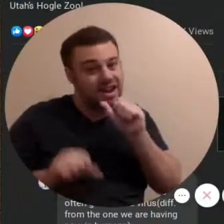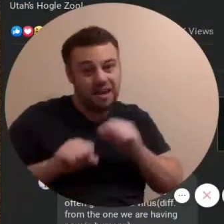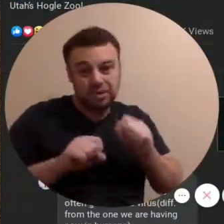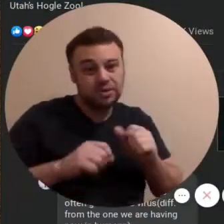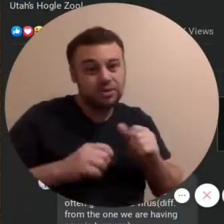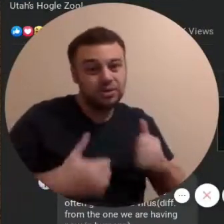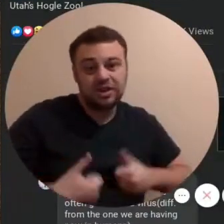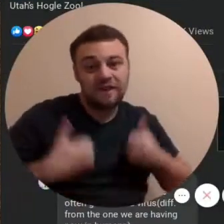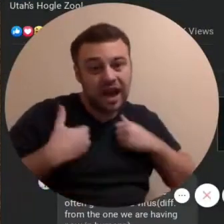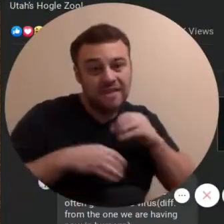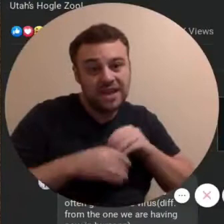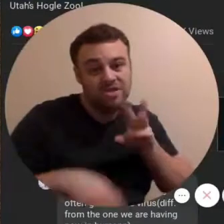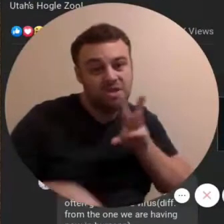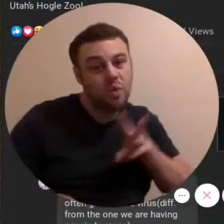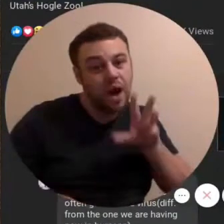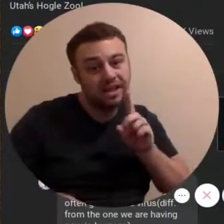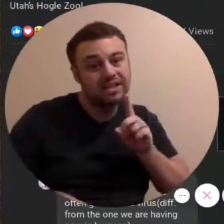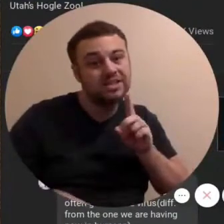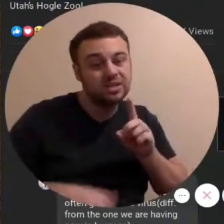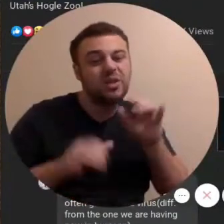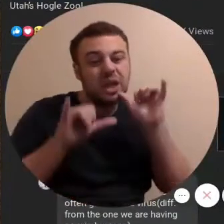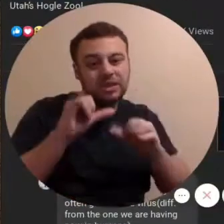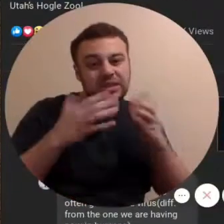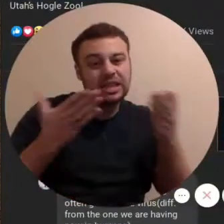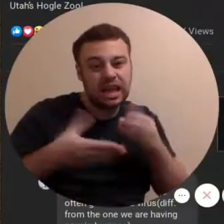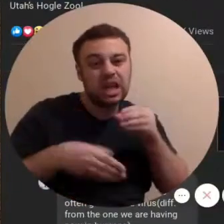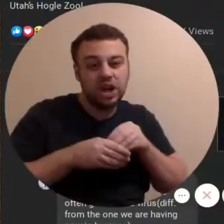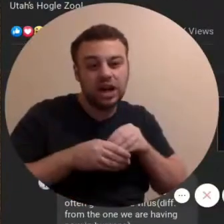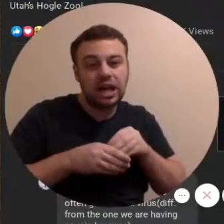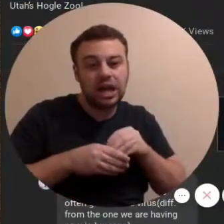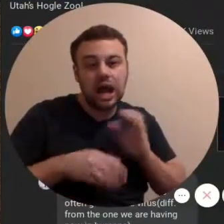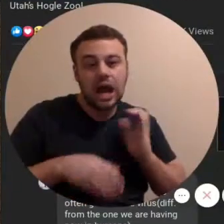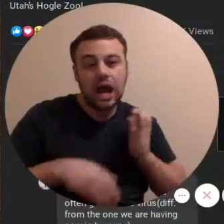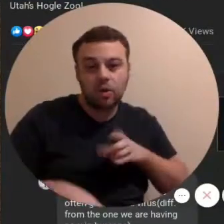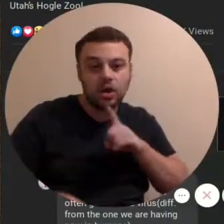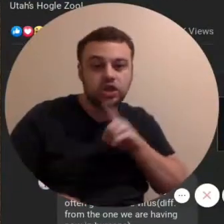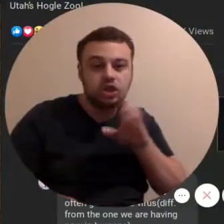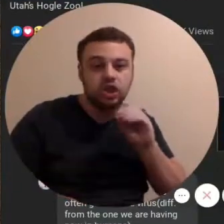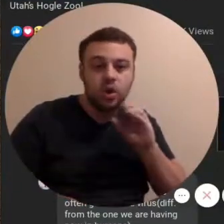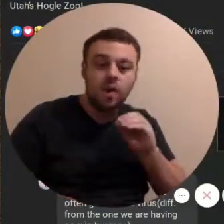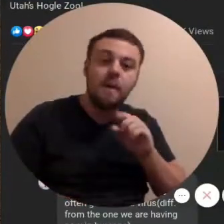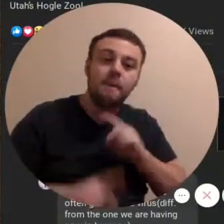trying to take some wild animals out of the wild, to make them pets.